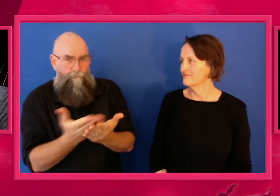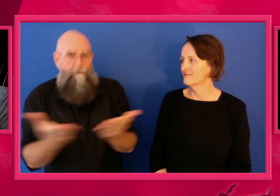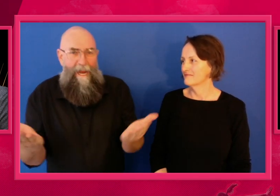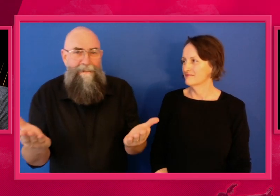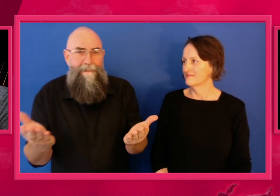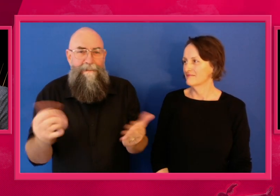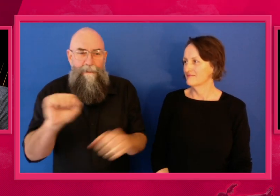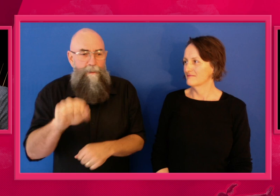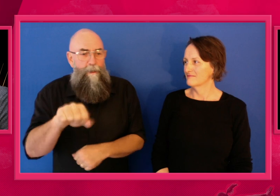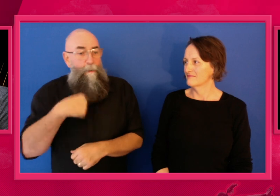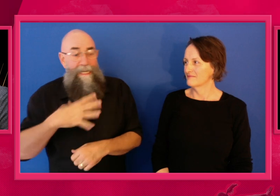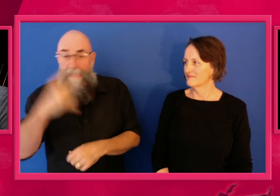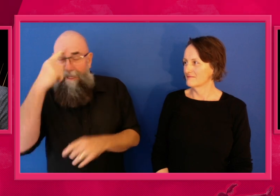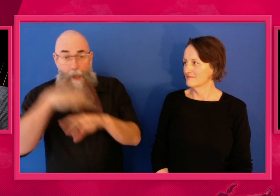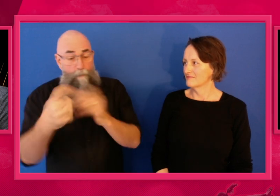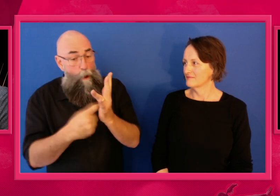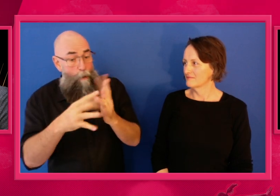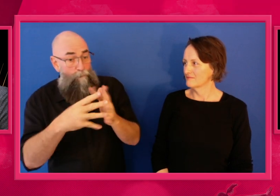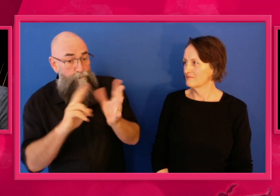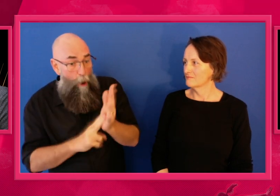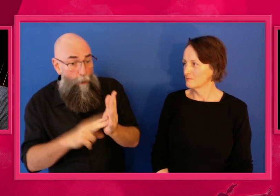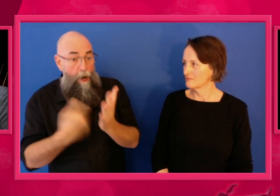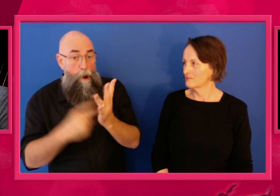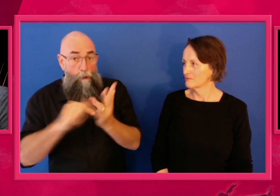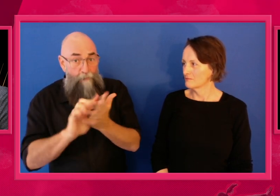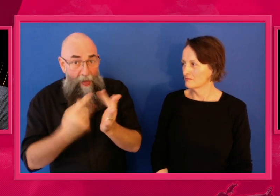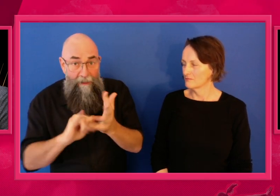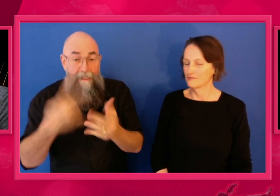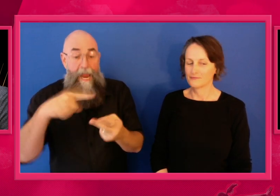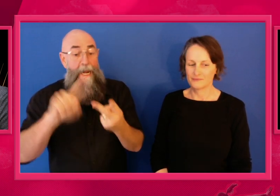Rowan Crothers - friend of the show. Georgie Tunny: Friend of the show. Kurt Fearnley: And Ben Popham. Kurt Fearnley and Georgie Tunny: Friend of the show.